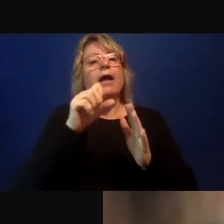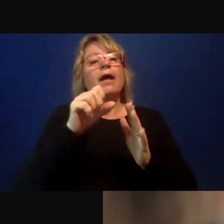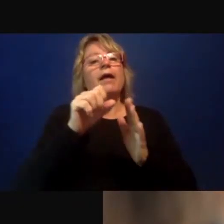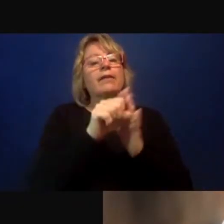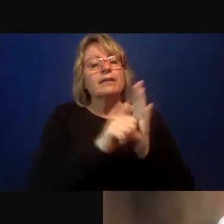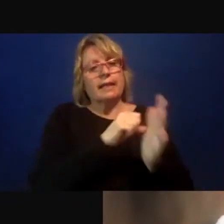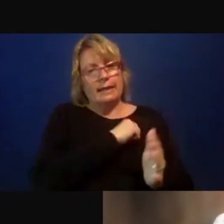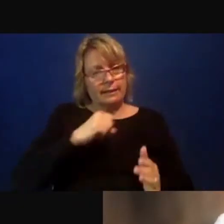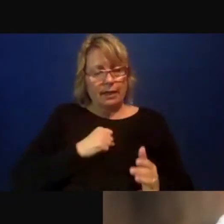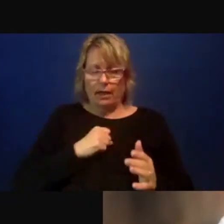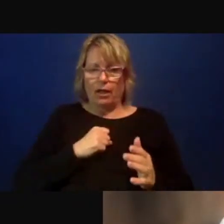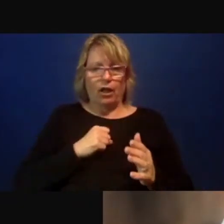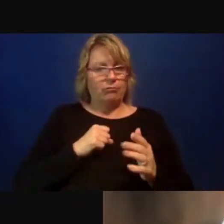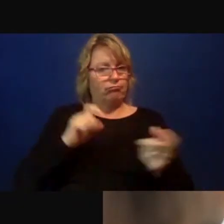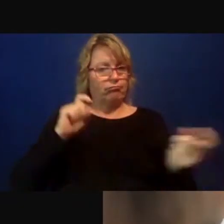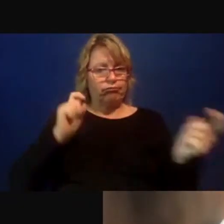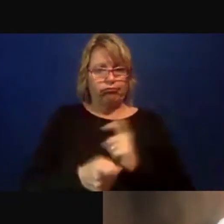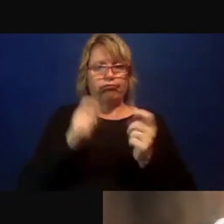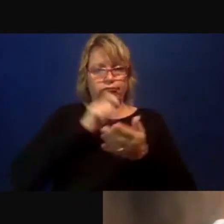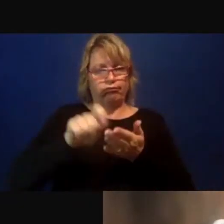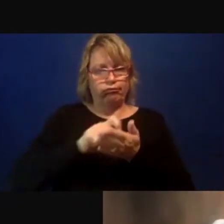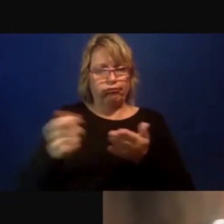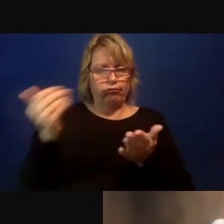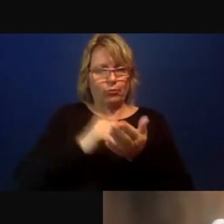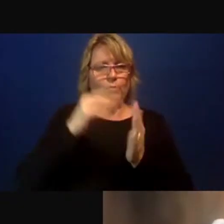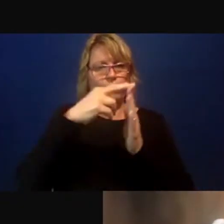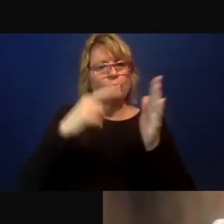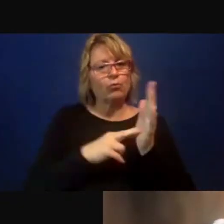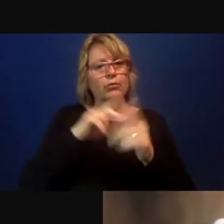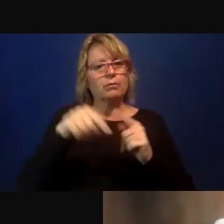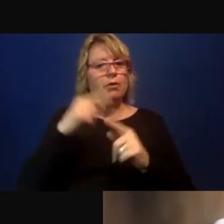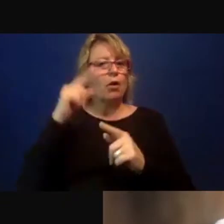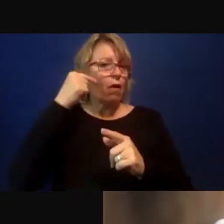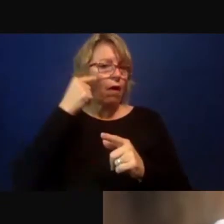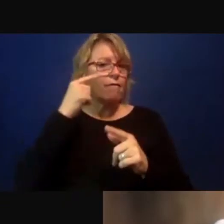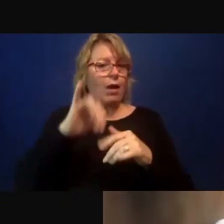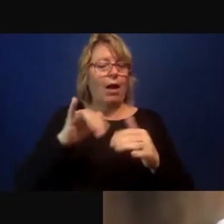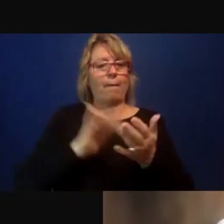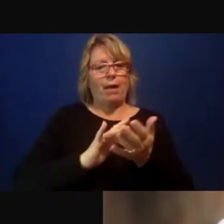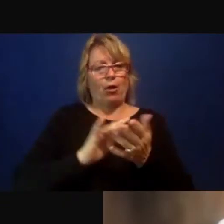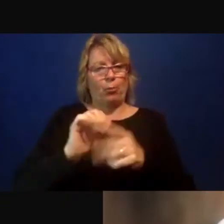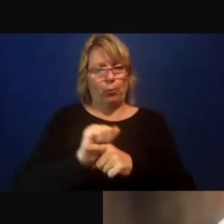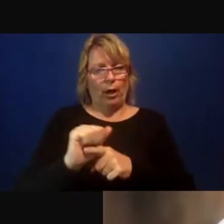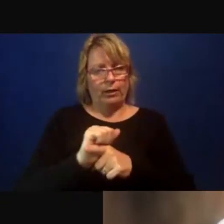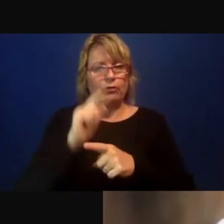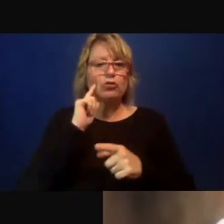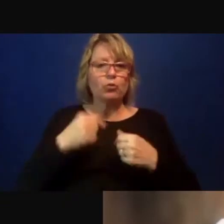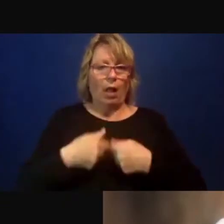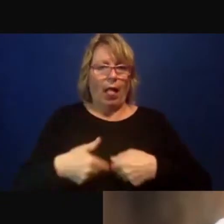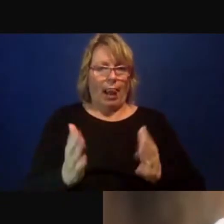rewrote the rules around the governance of medical practice in order to allow telehealth to happen.